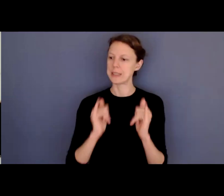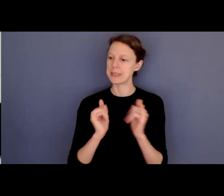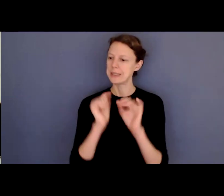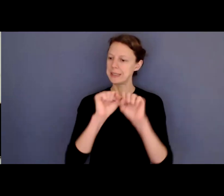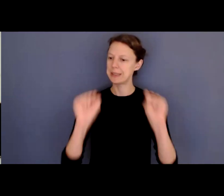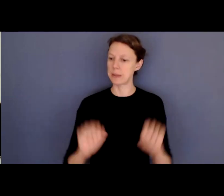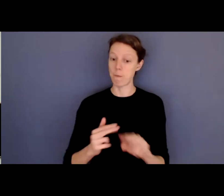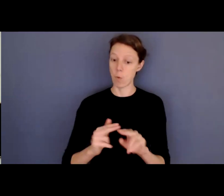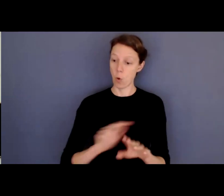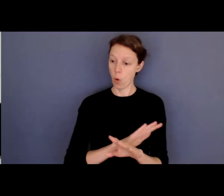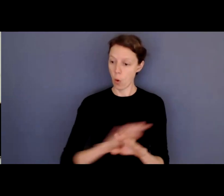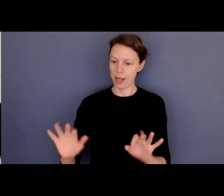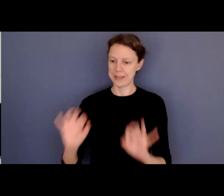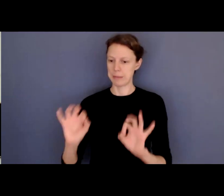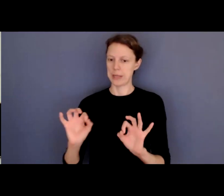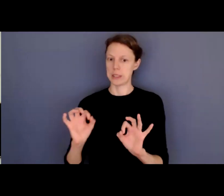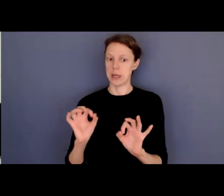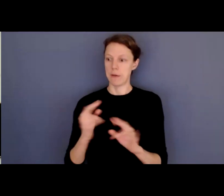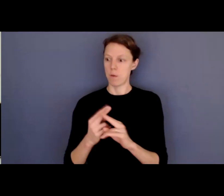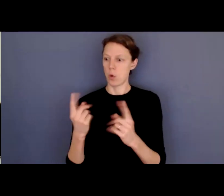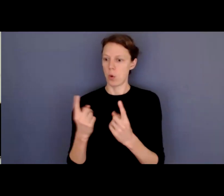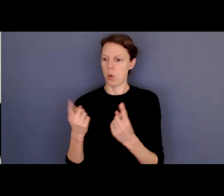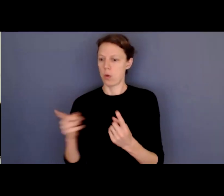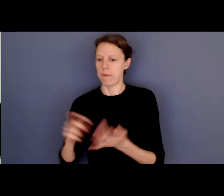Now, just a little bit of housekeeping before we kick off